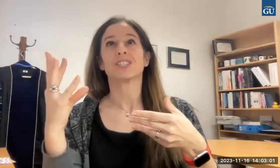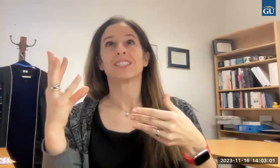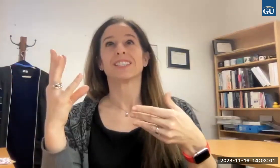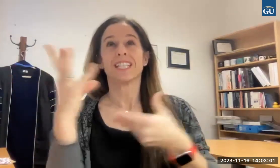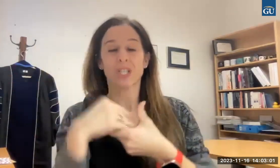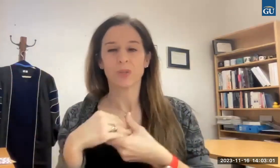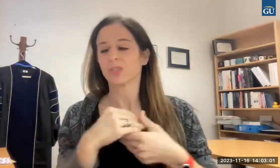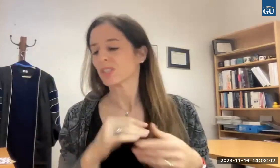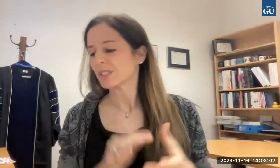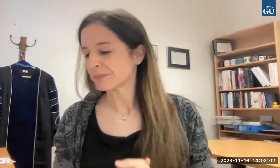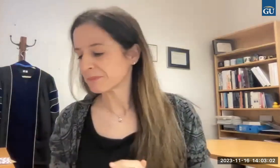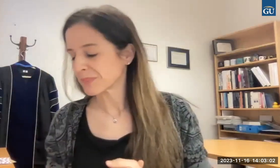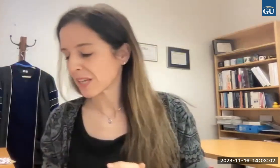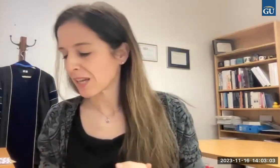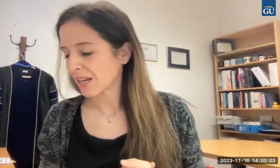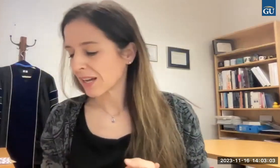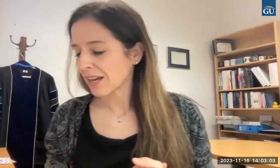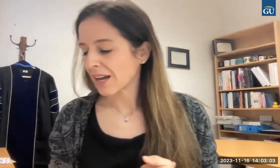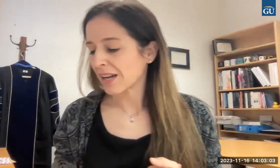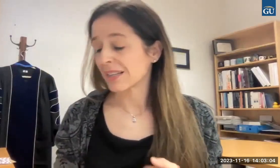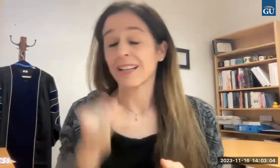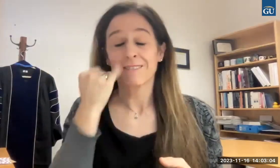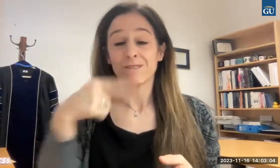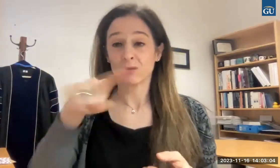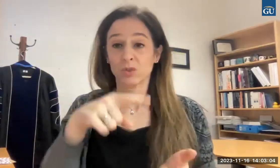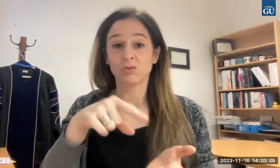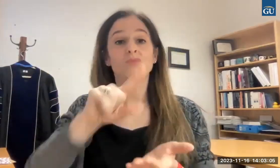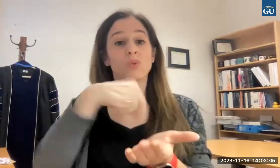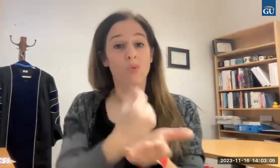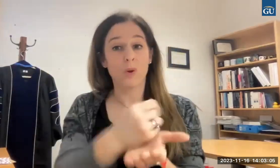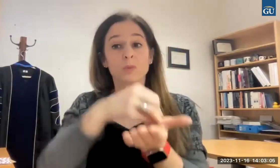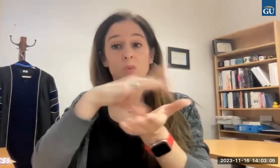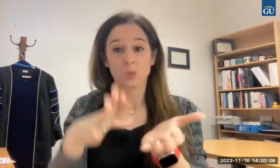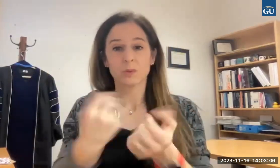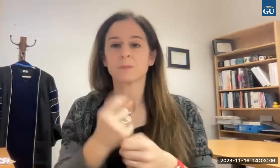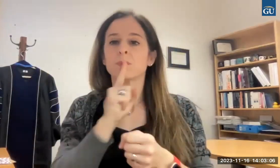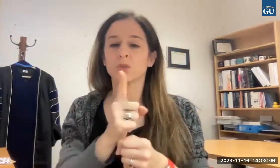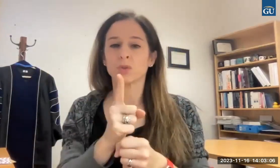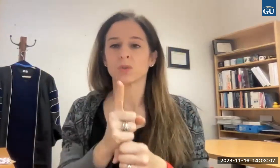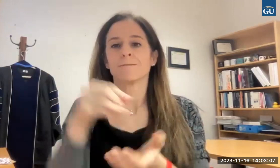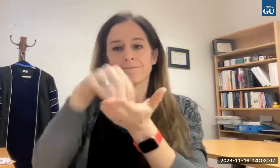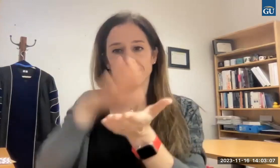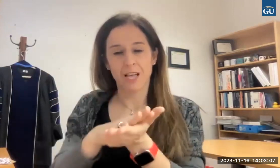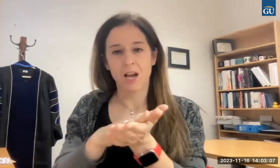series of Glide, which is our graduate level diversity and